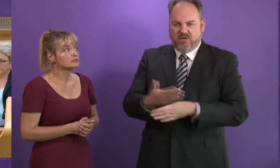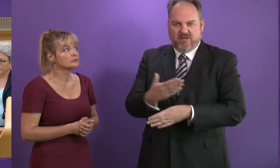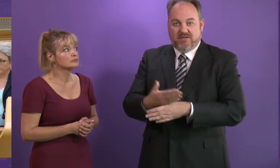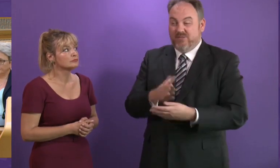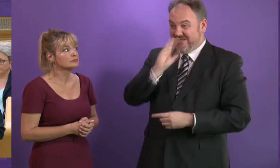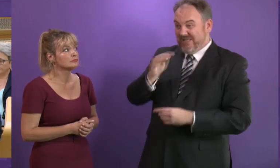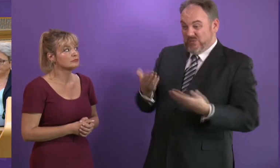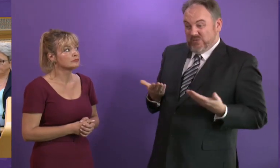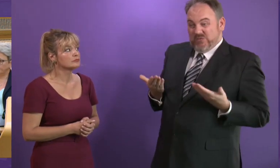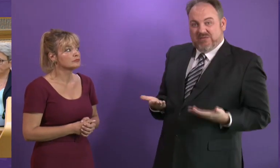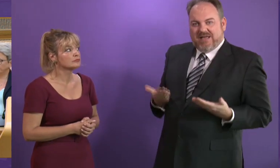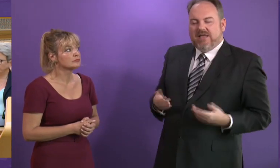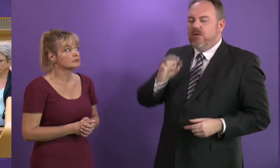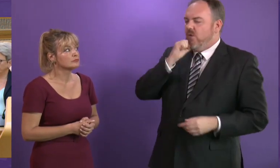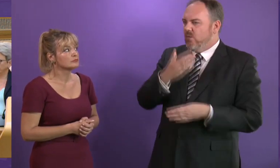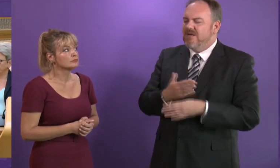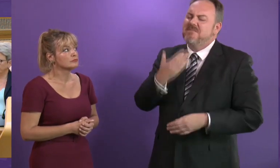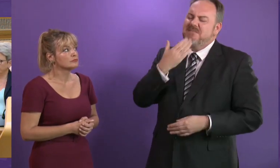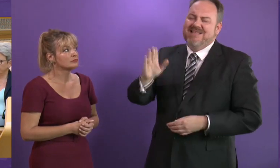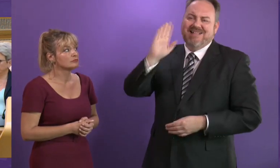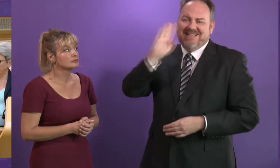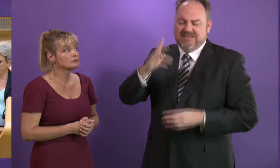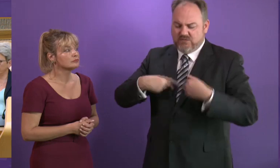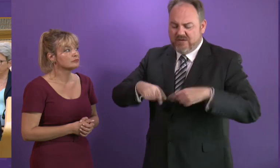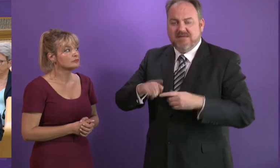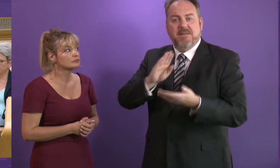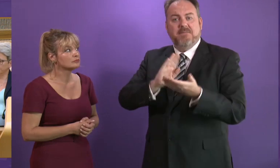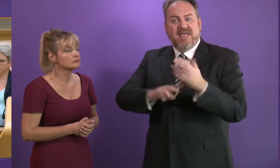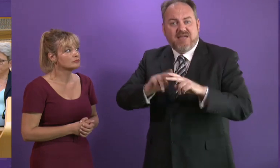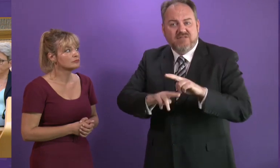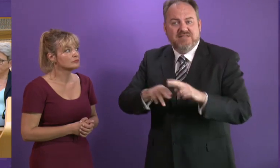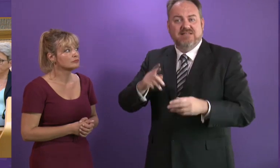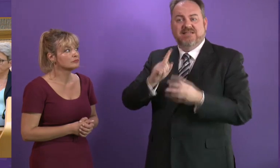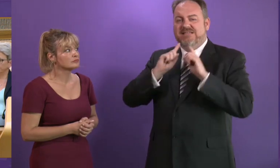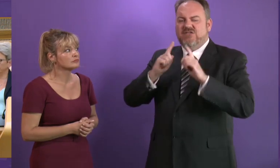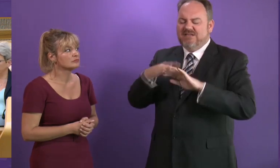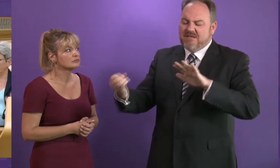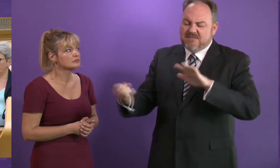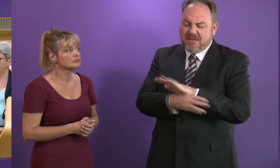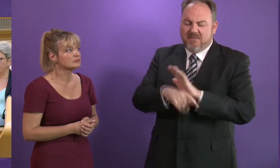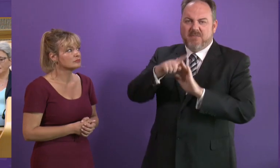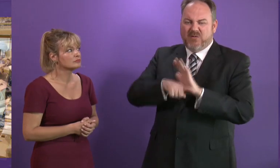once, listen to teachers and parents. Dump the policy, and dump it now.” The First Minister: